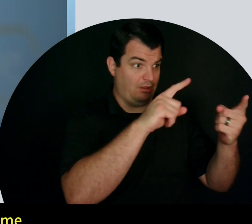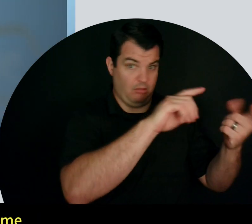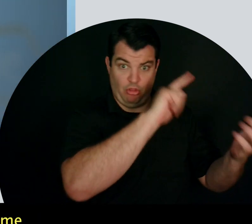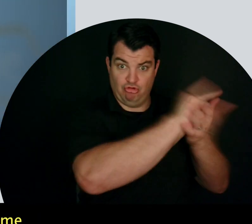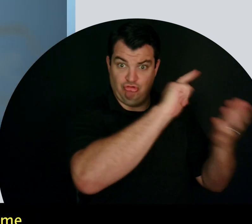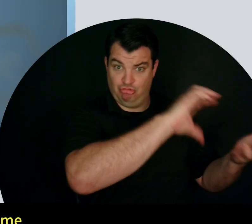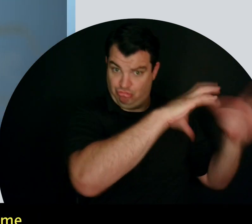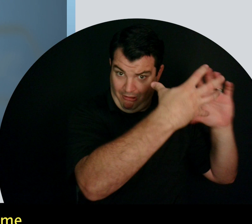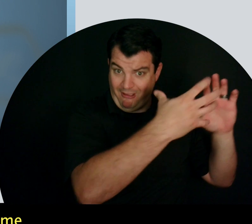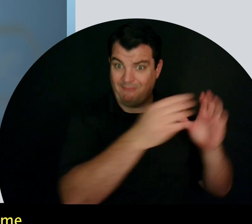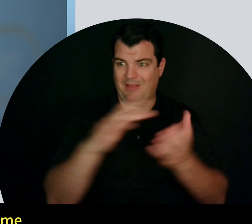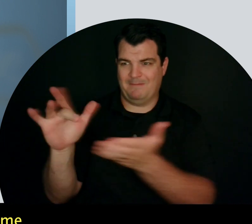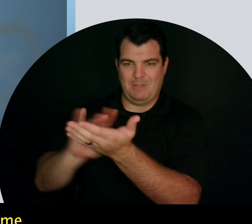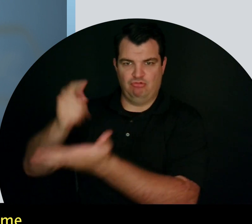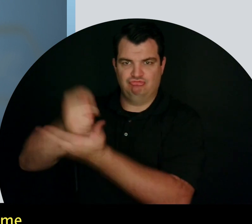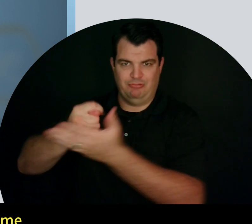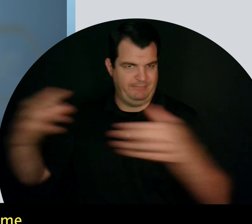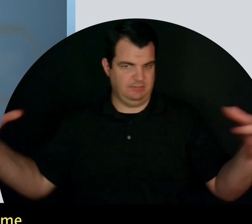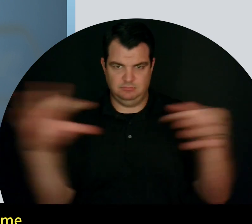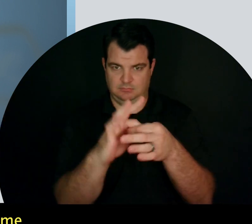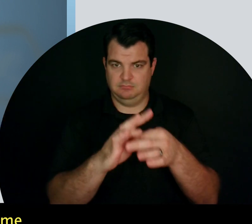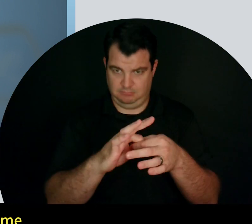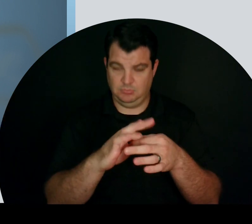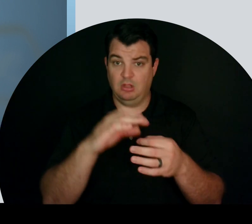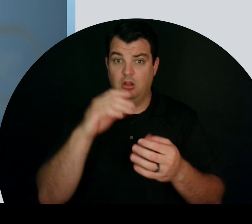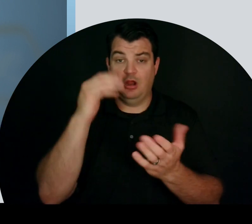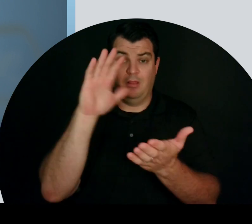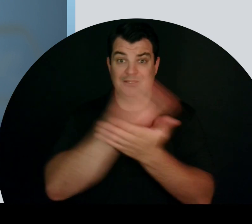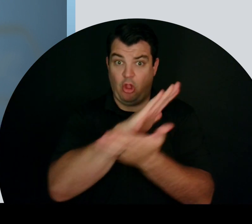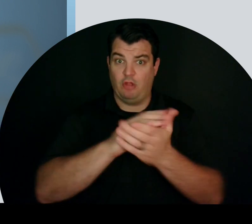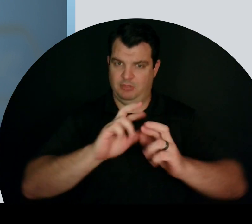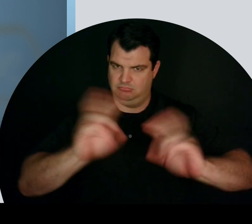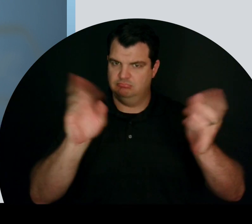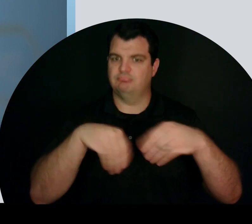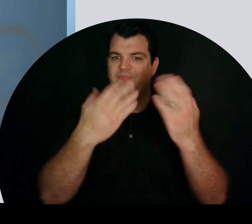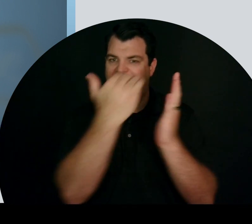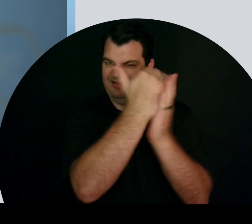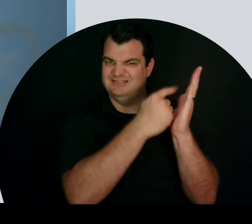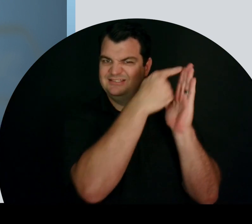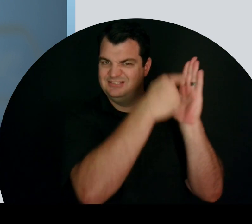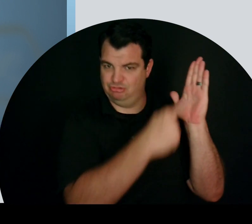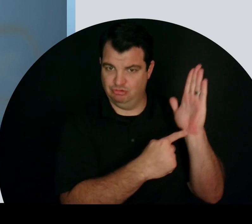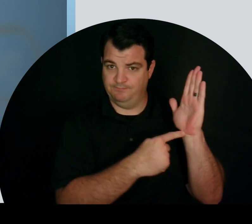between the crime and the medical treatment provided. This documentation is listed here.